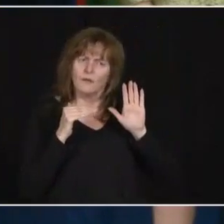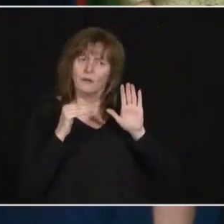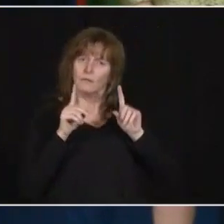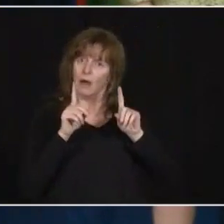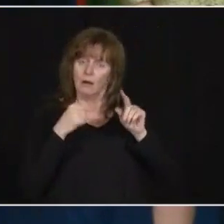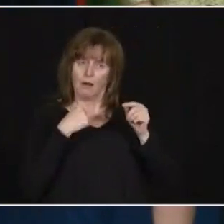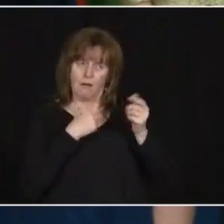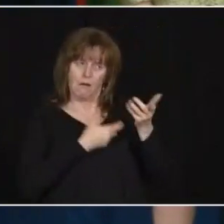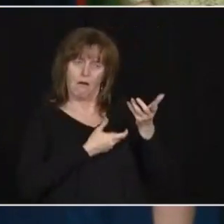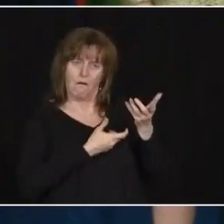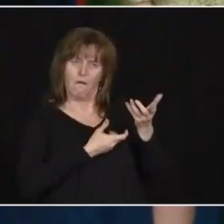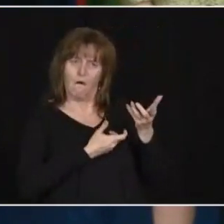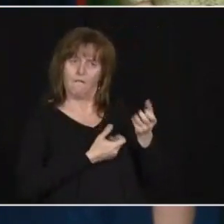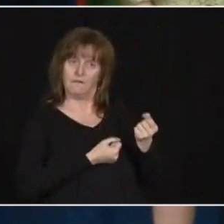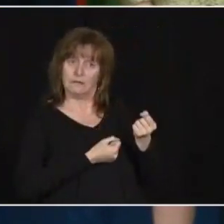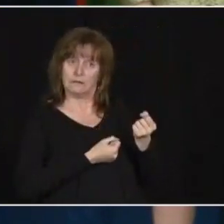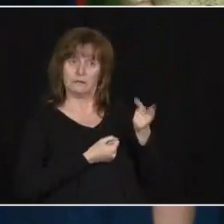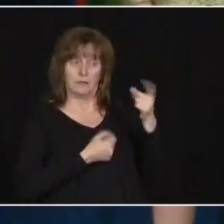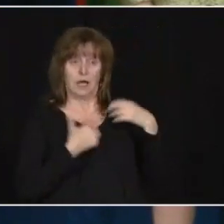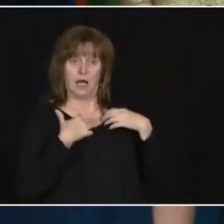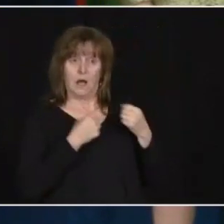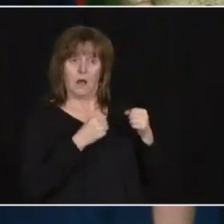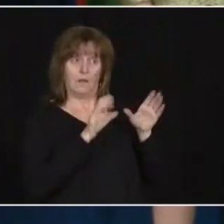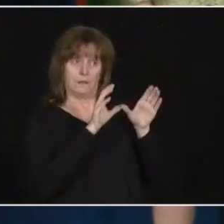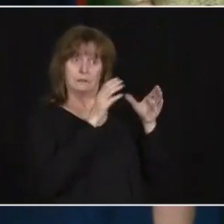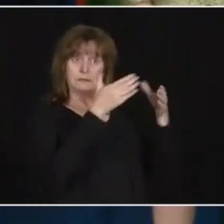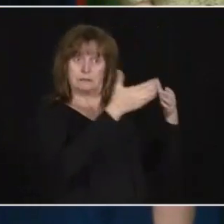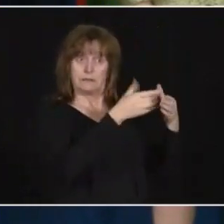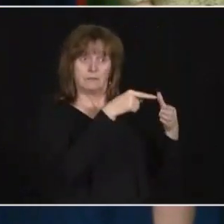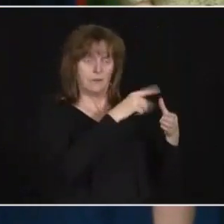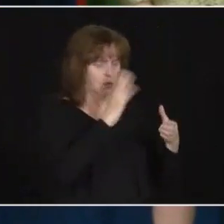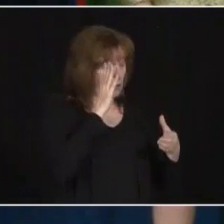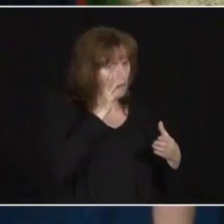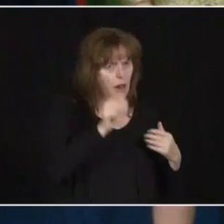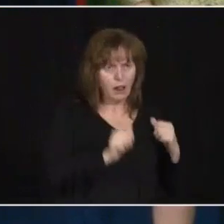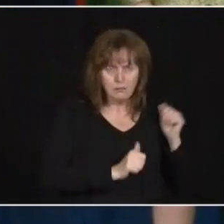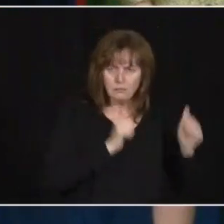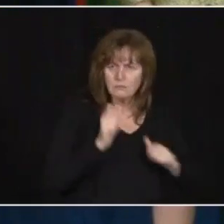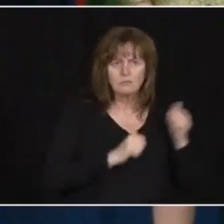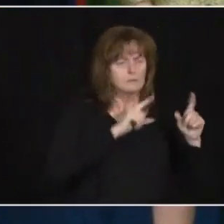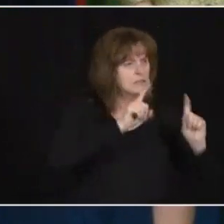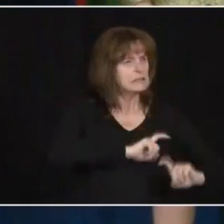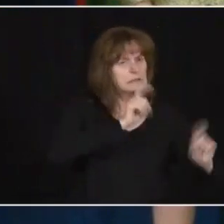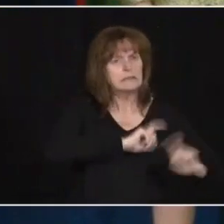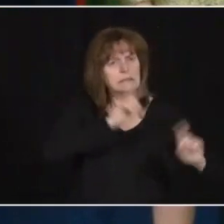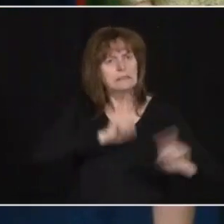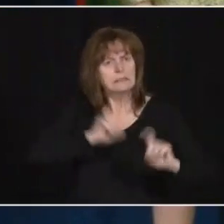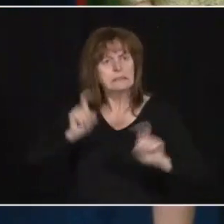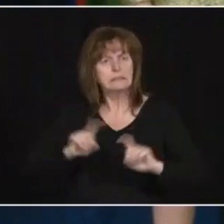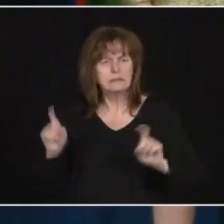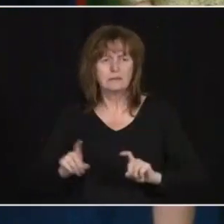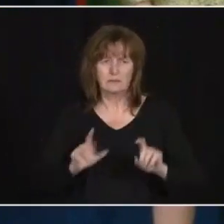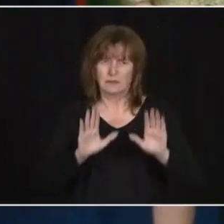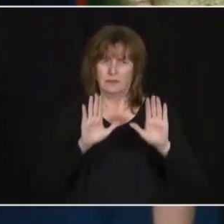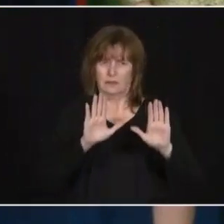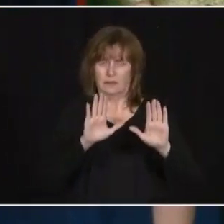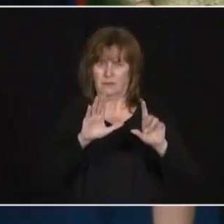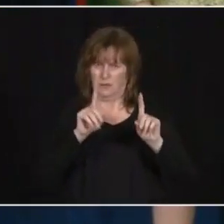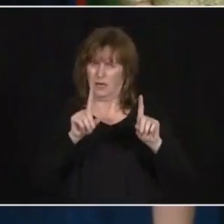But I do want to say I do have confidence in our health team. They're going to get out there. They're moving forward forward.